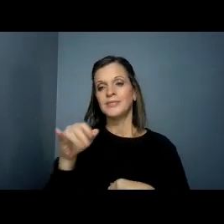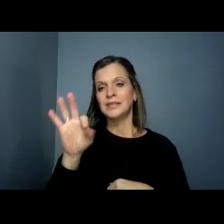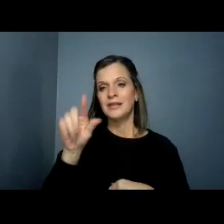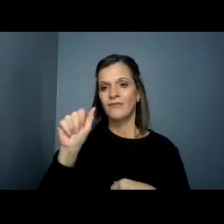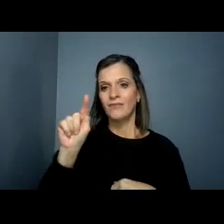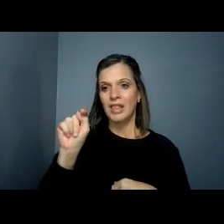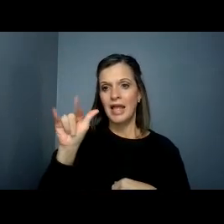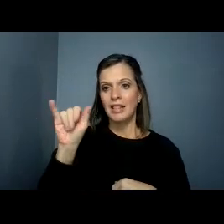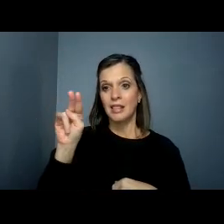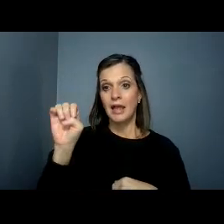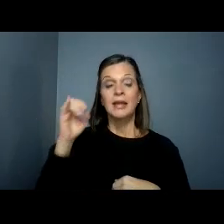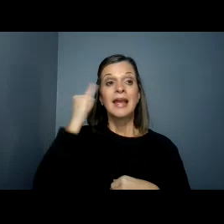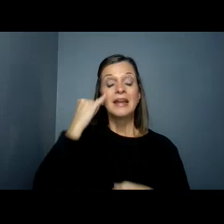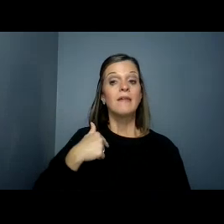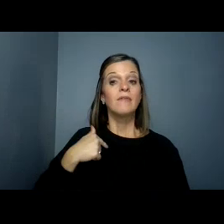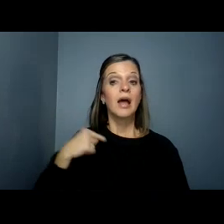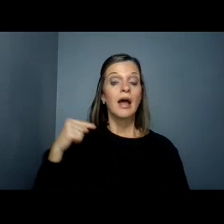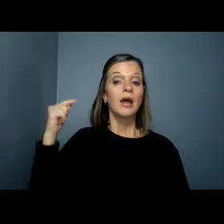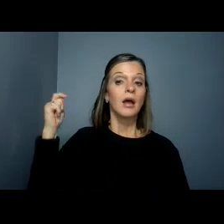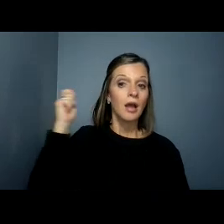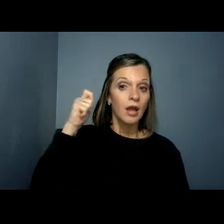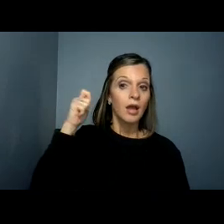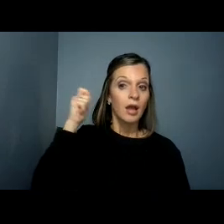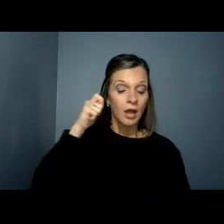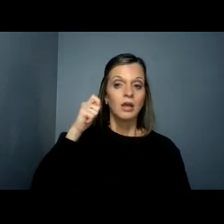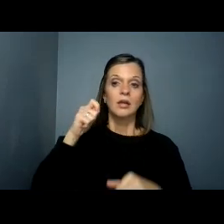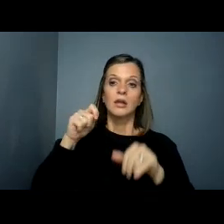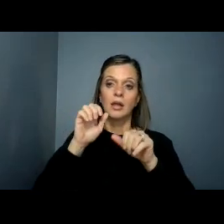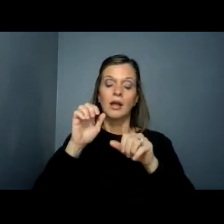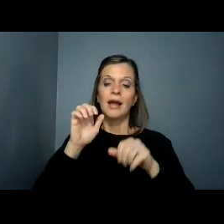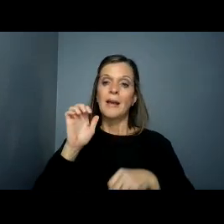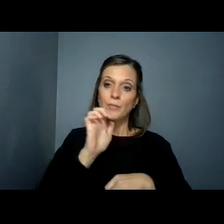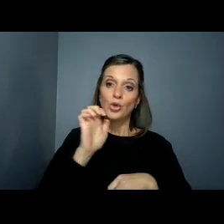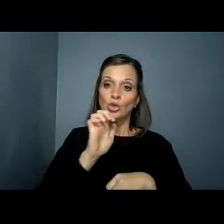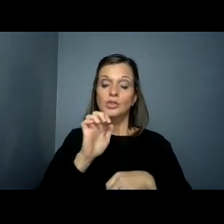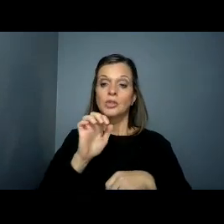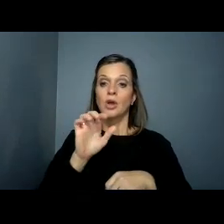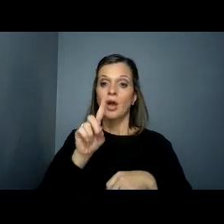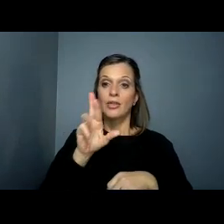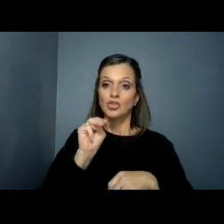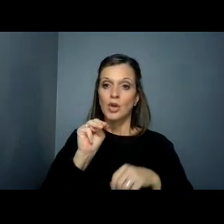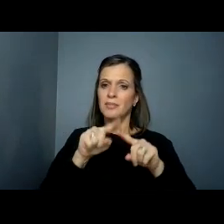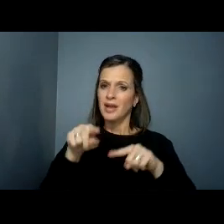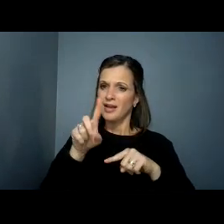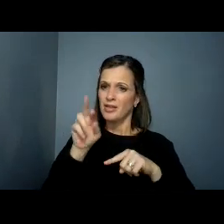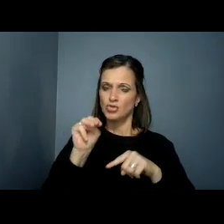eardrum with the with the sound pressure and I push on it. But the ear drum doesn't move and I